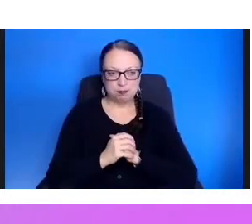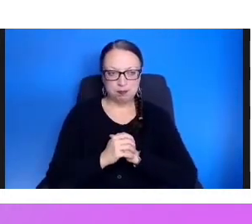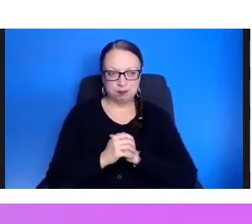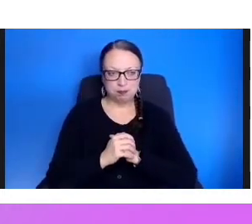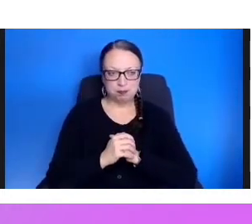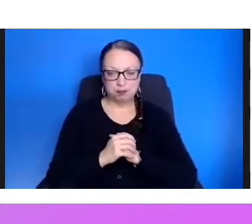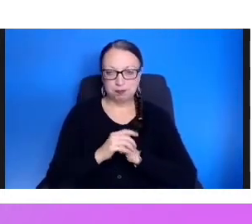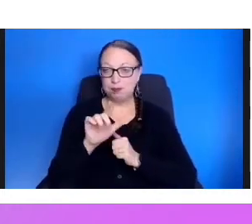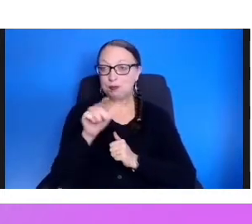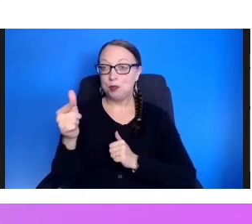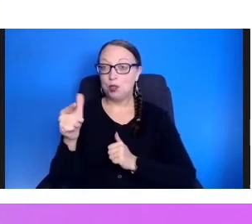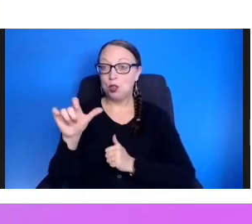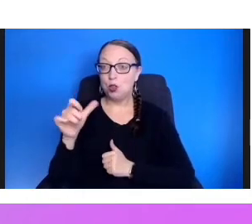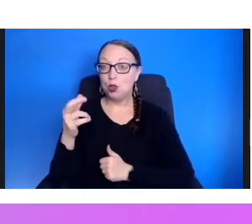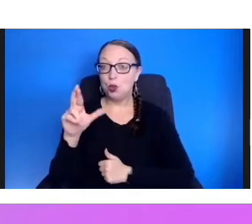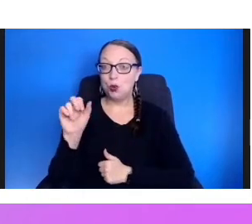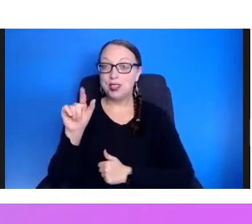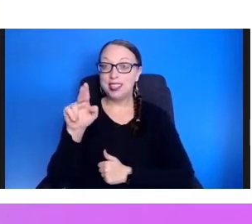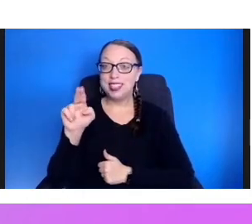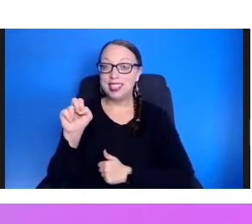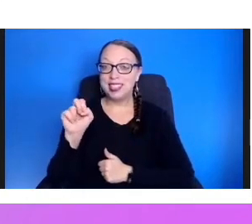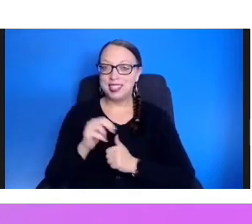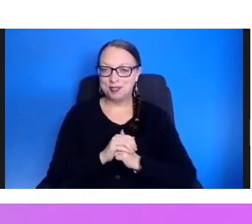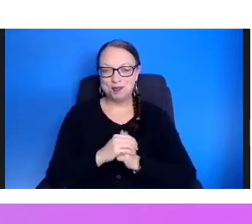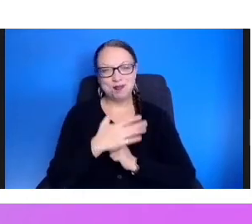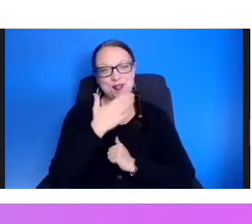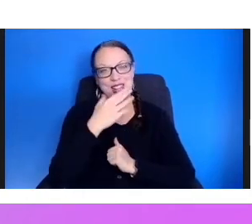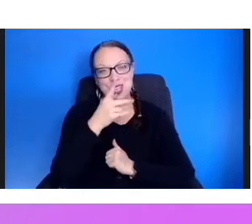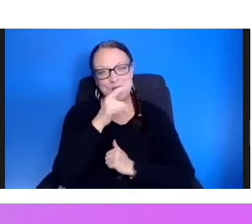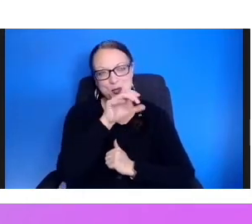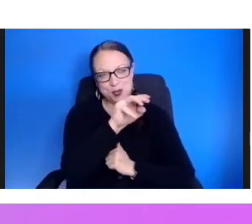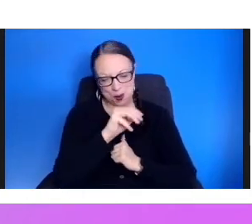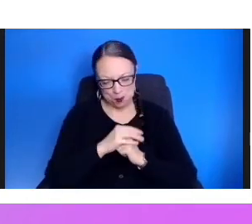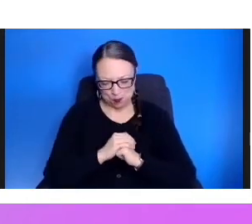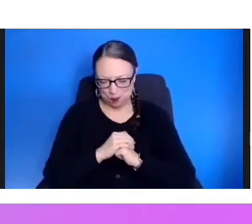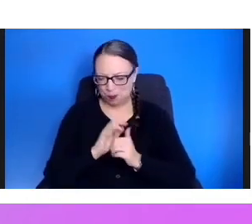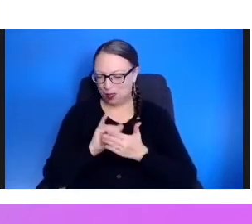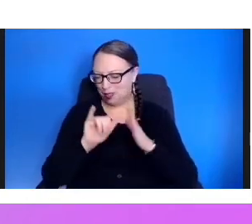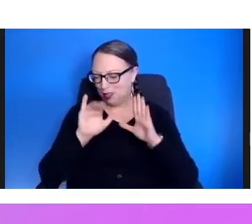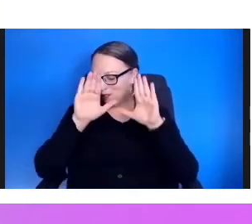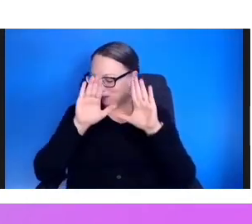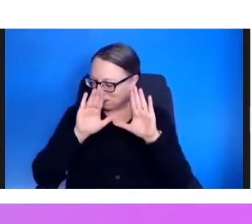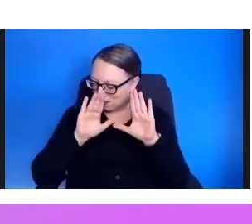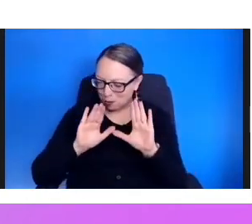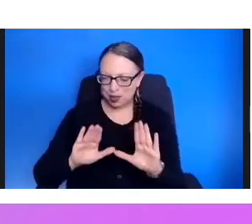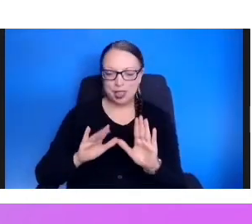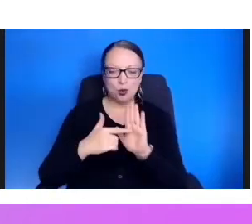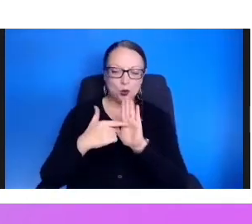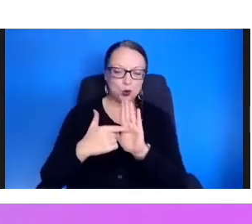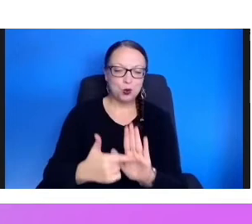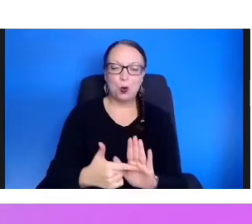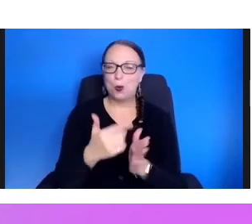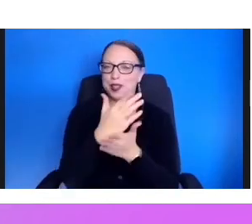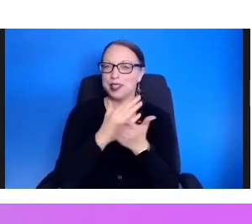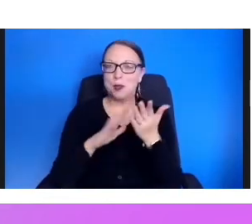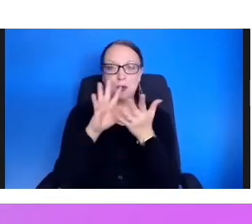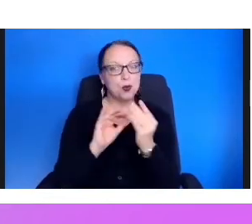Over to you Christine. Thank you Tom. That just really fabulous way of just bringing it to life with some of the stories that we see every day